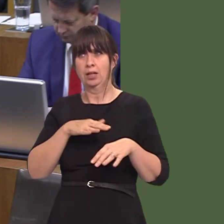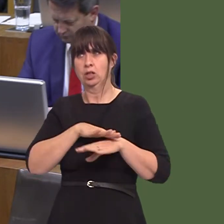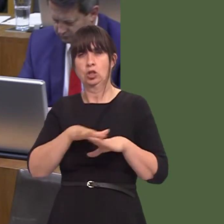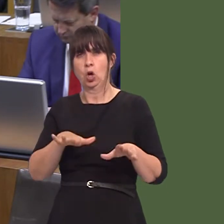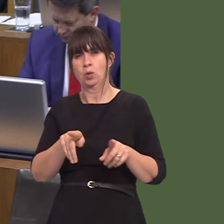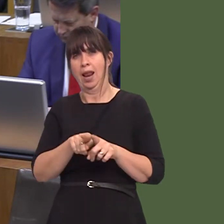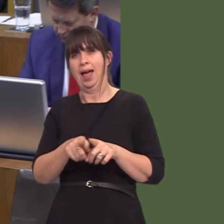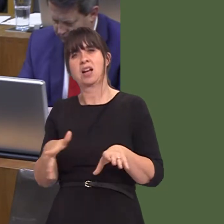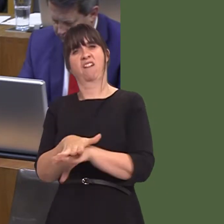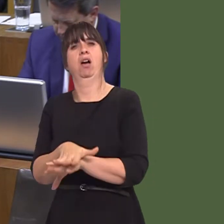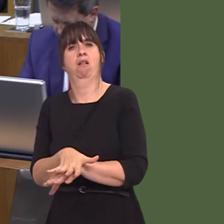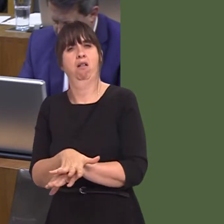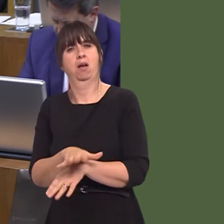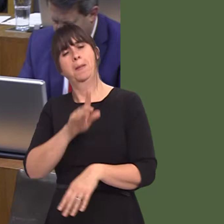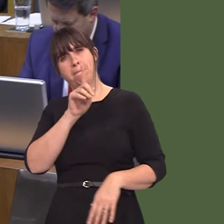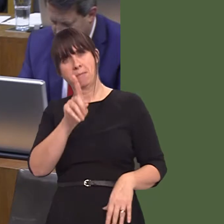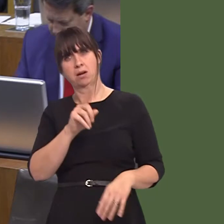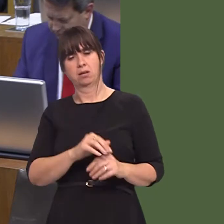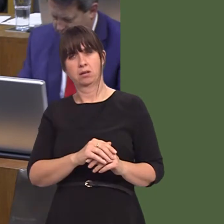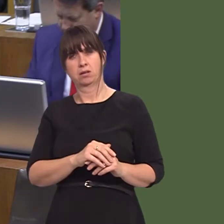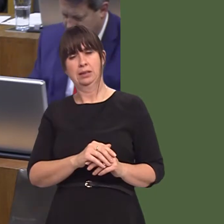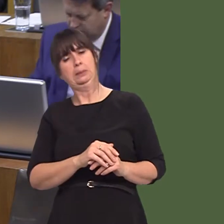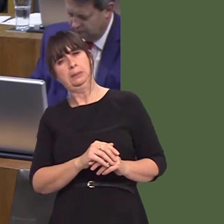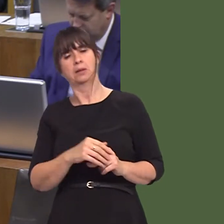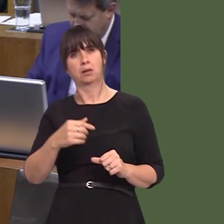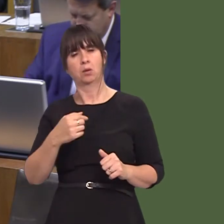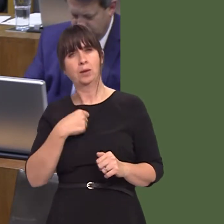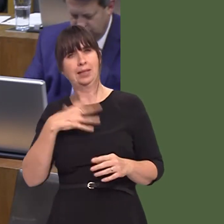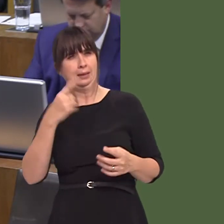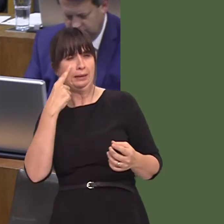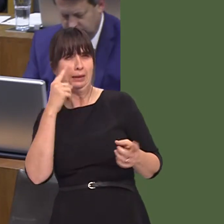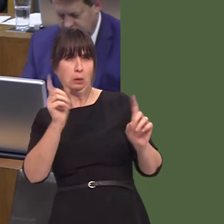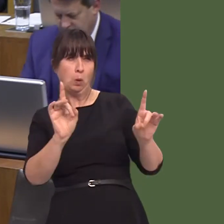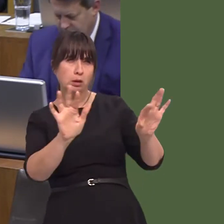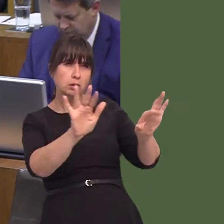But, of course, we are looking to see what opportunities exist in Iran.